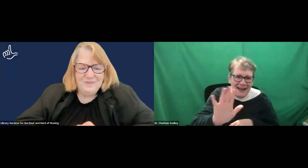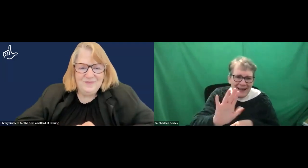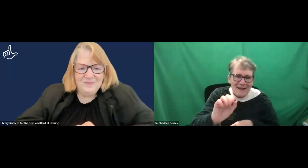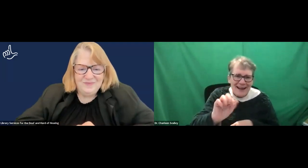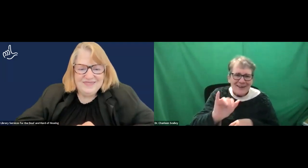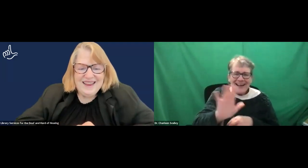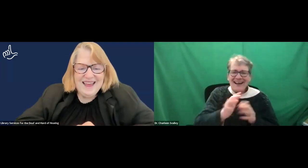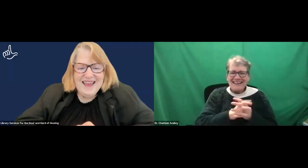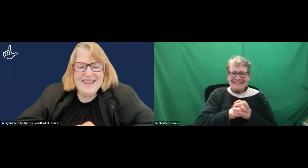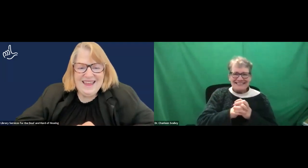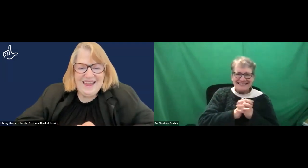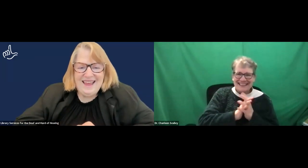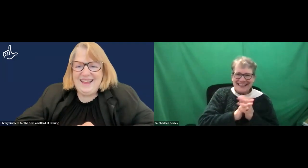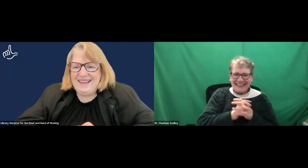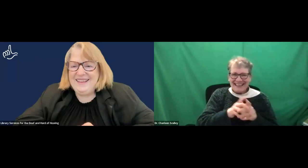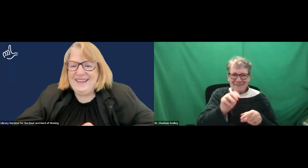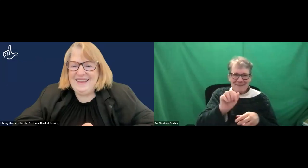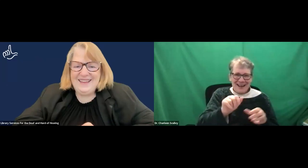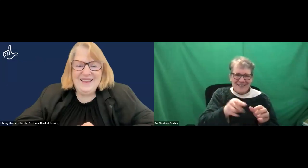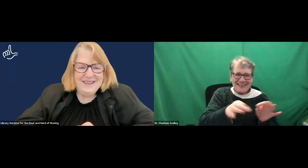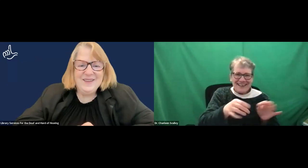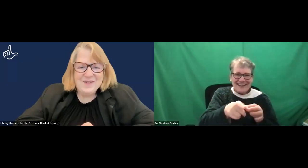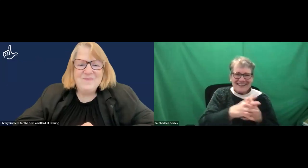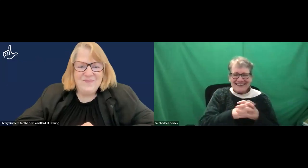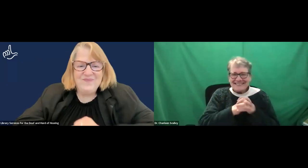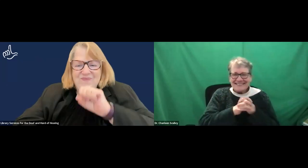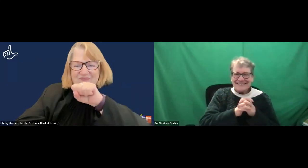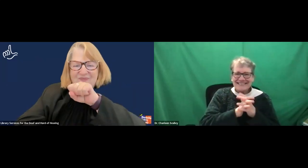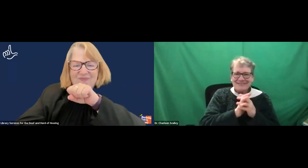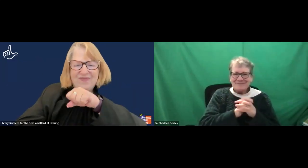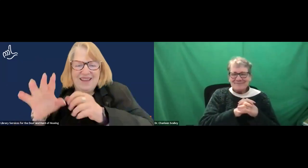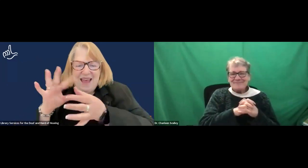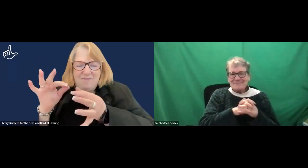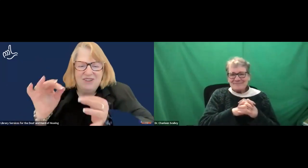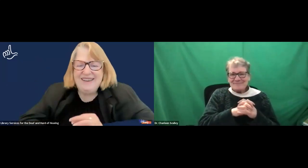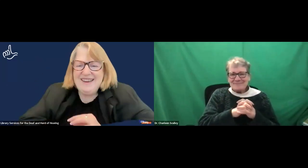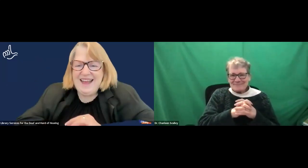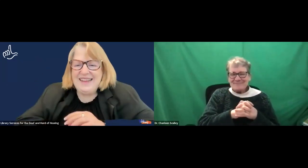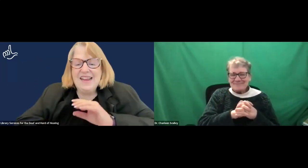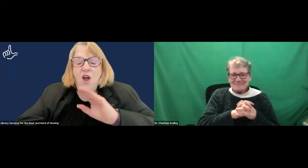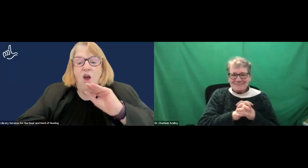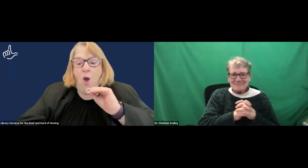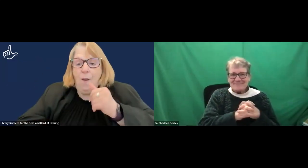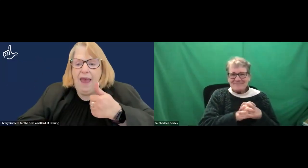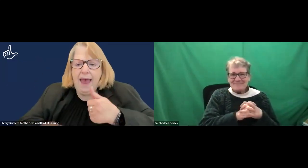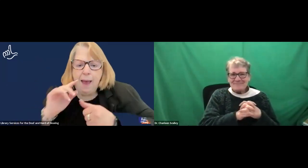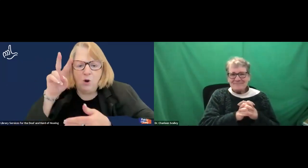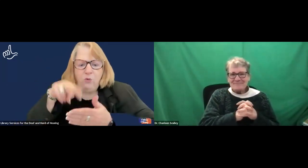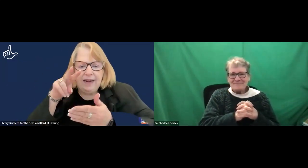and that they have the ability to, you know, give more decisions. [Interpreter for Brenda] Oh, I see Mary in the chat.